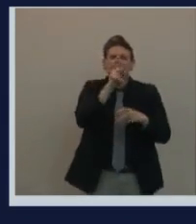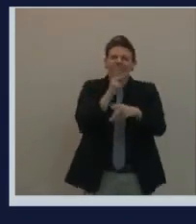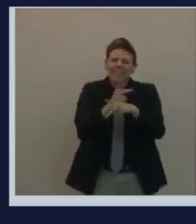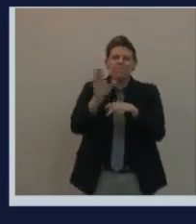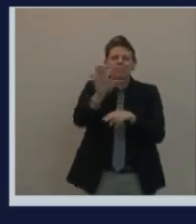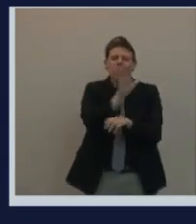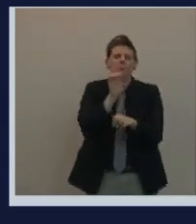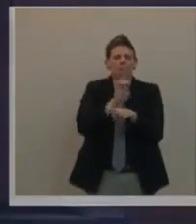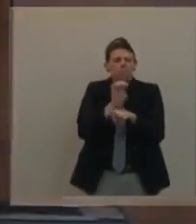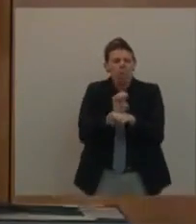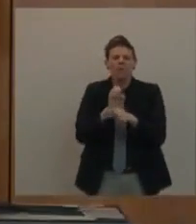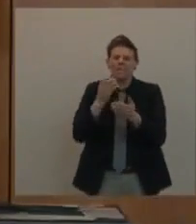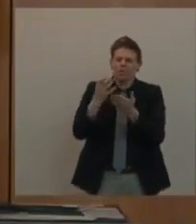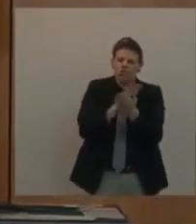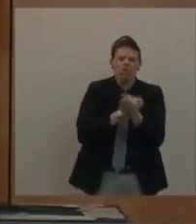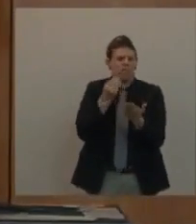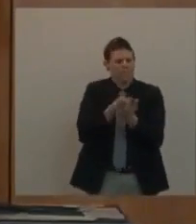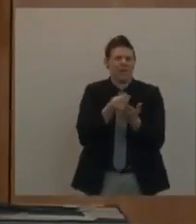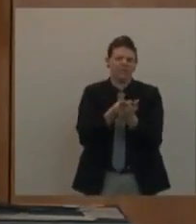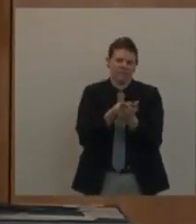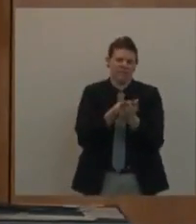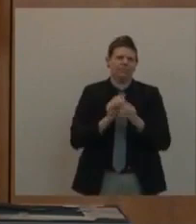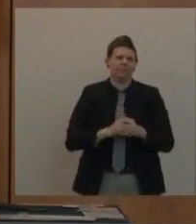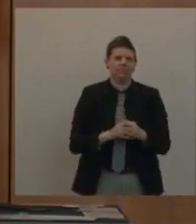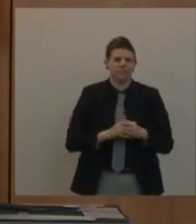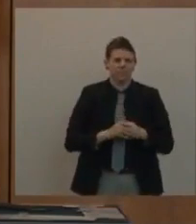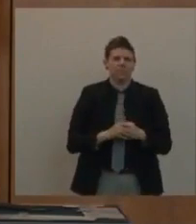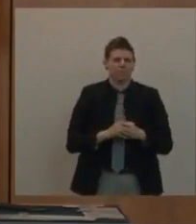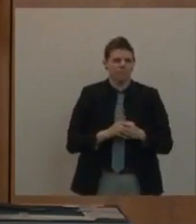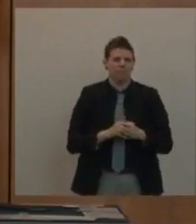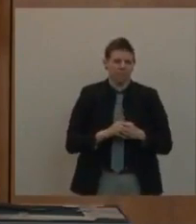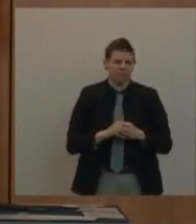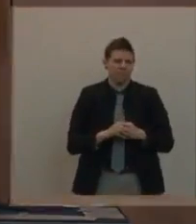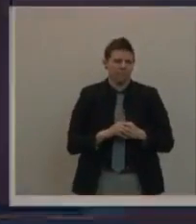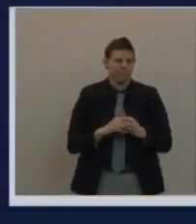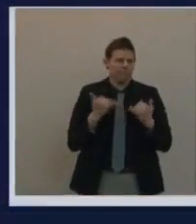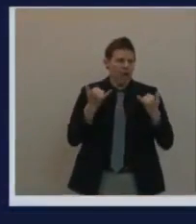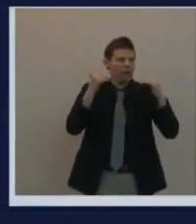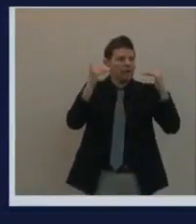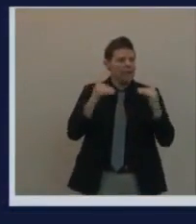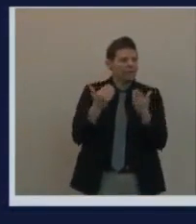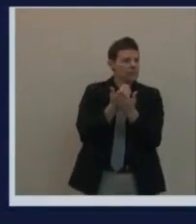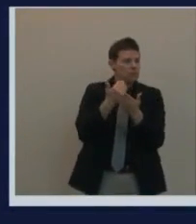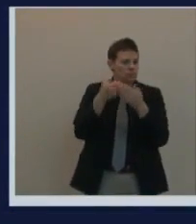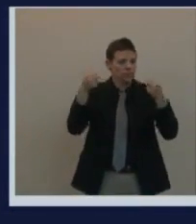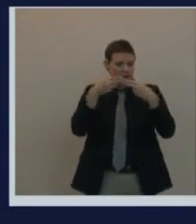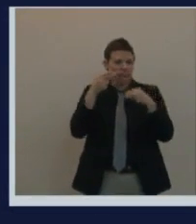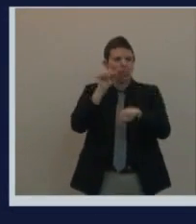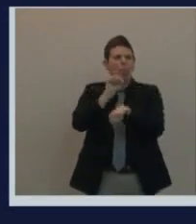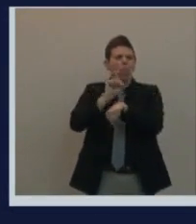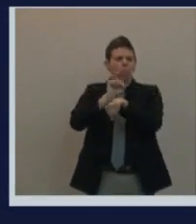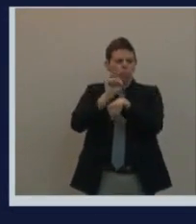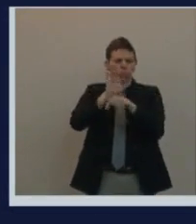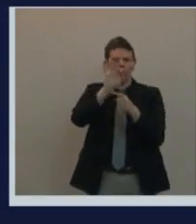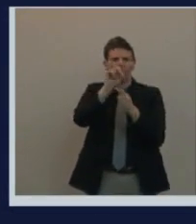FOR RIGHT NOW, WE NEED YOU TO STAY IN BUSINESS AND WE WANT YOU TO KEEP YOUR EMPLOYEES EMPLOYED.